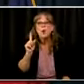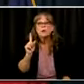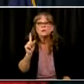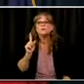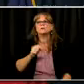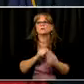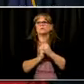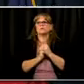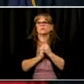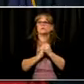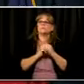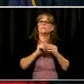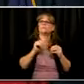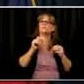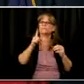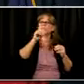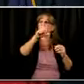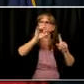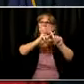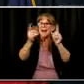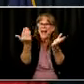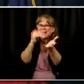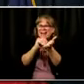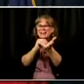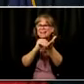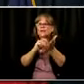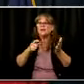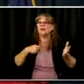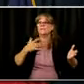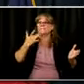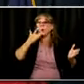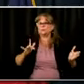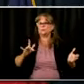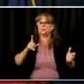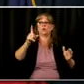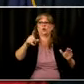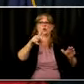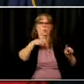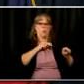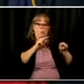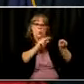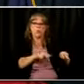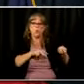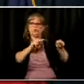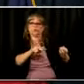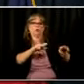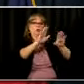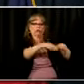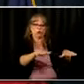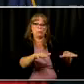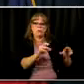thank god thank goodness right thank uh what what a wonderful thing that that the uh the casualties